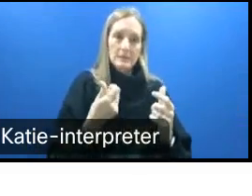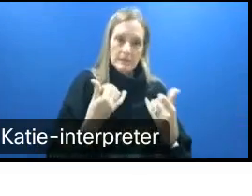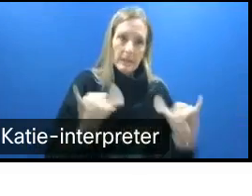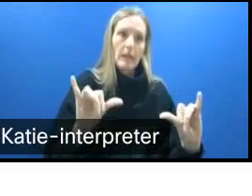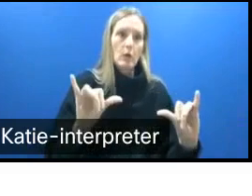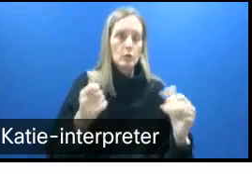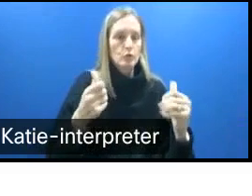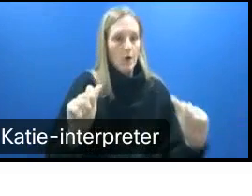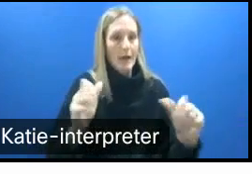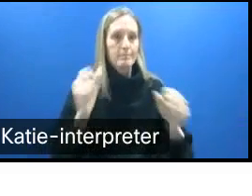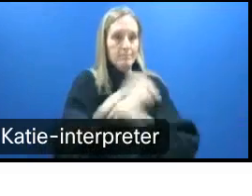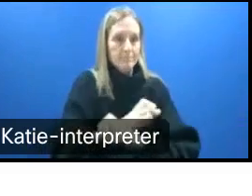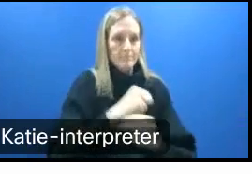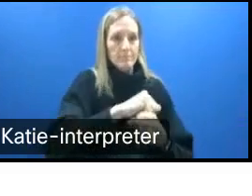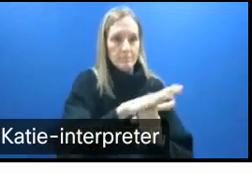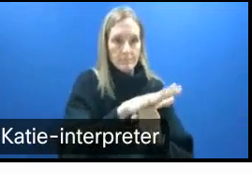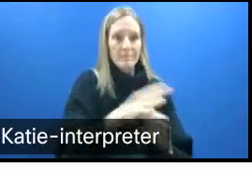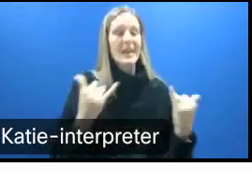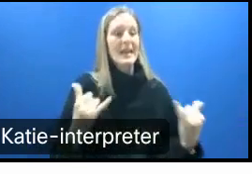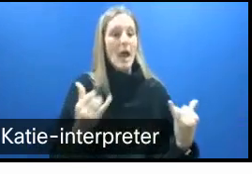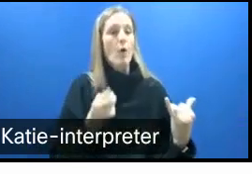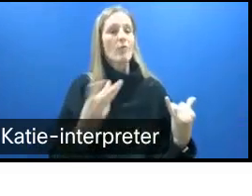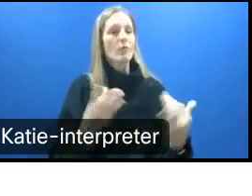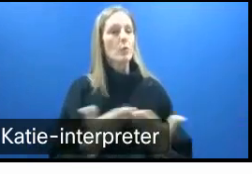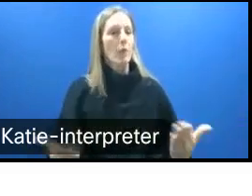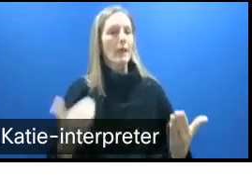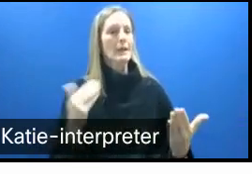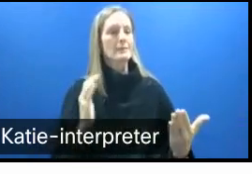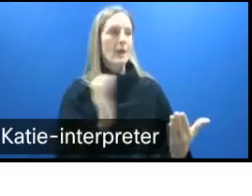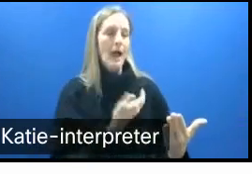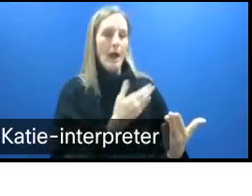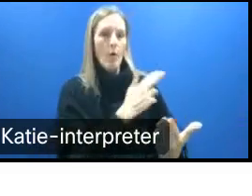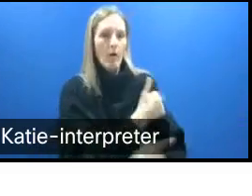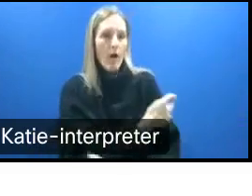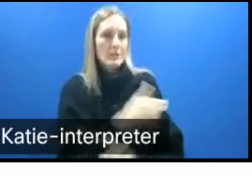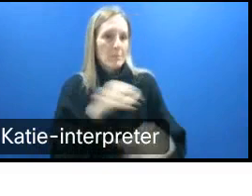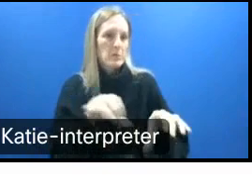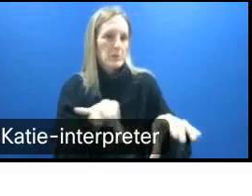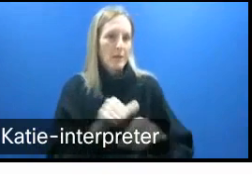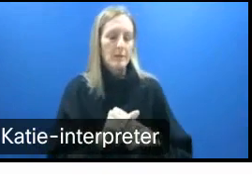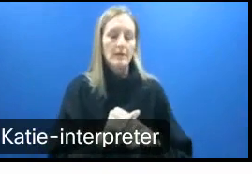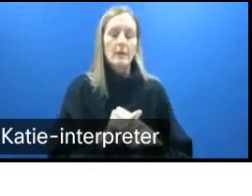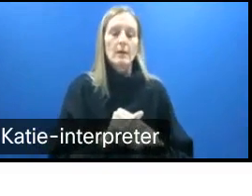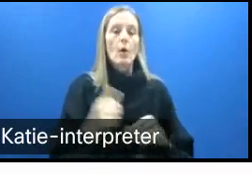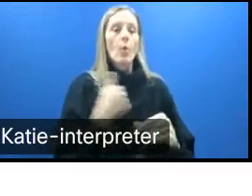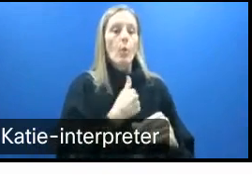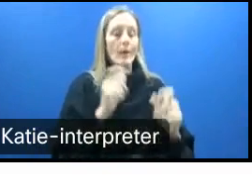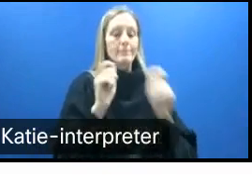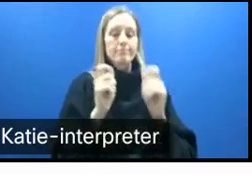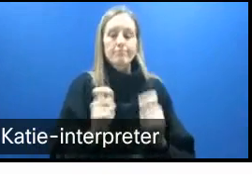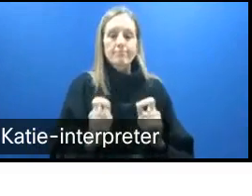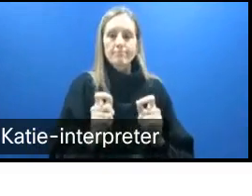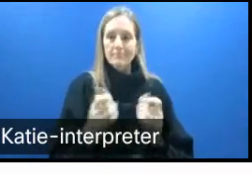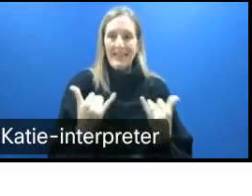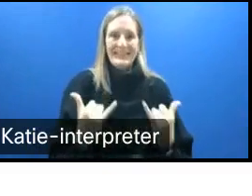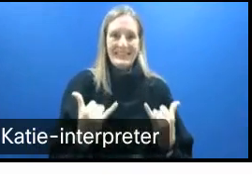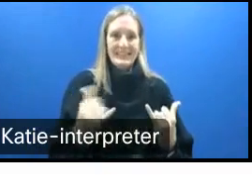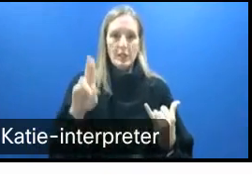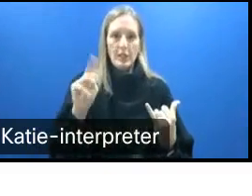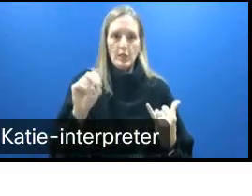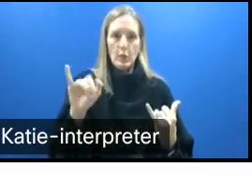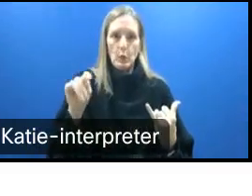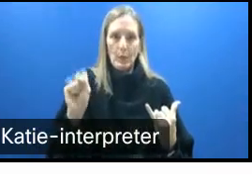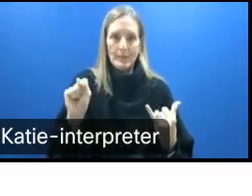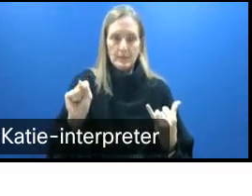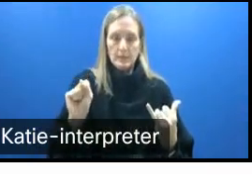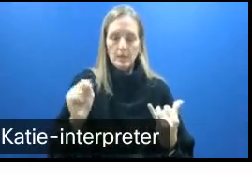There's a few things that our hospital has done in response to this, um, crisis we modified the existing units to easily transition. The, the surge.